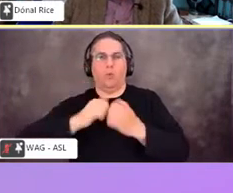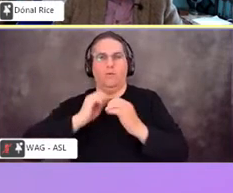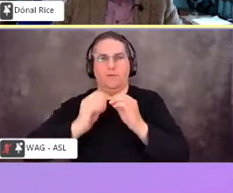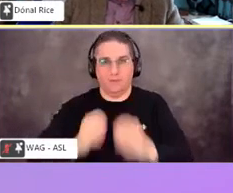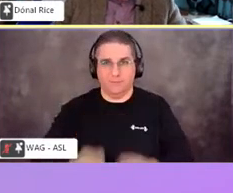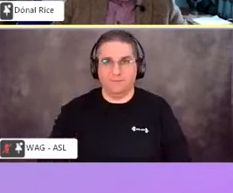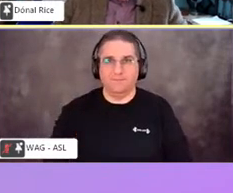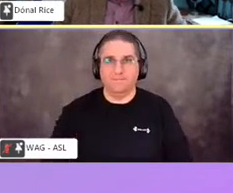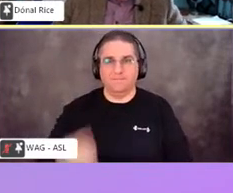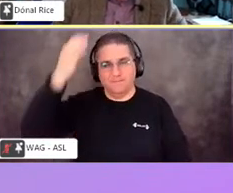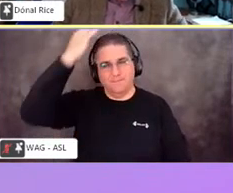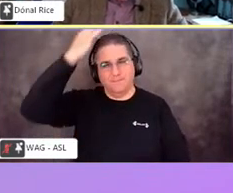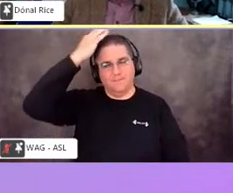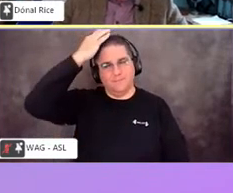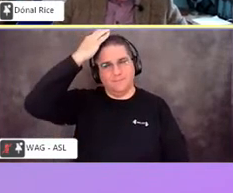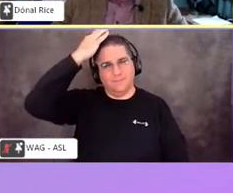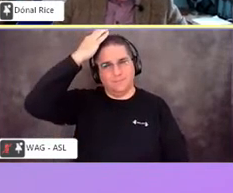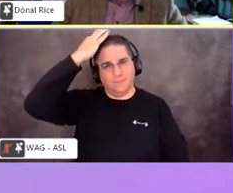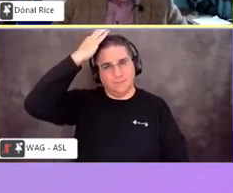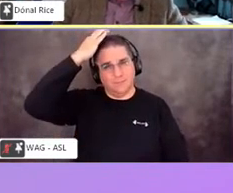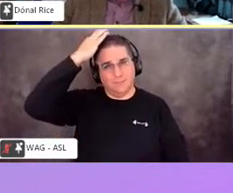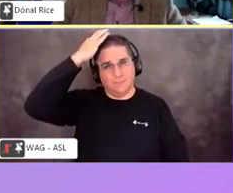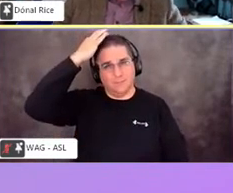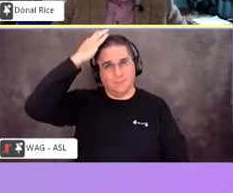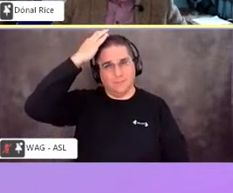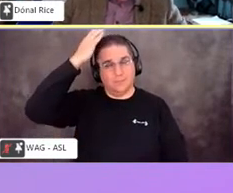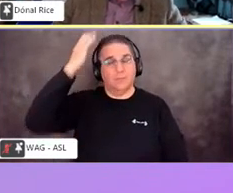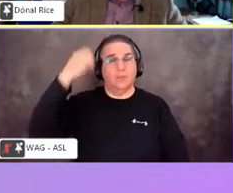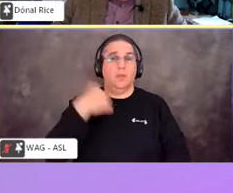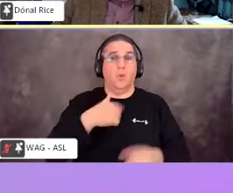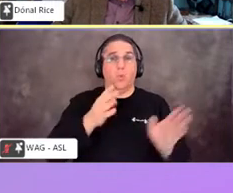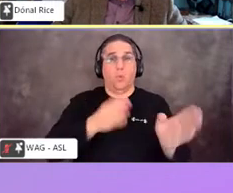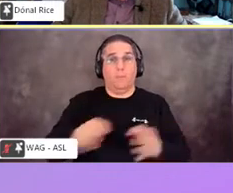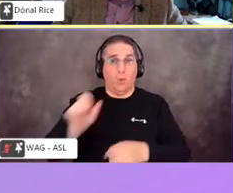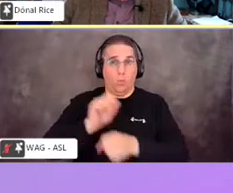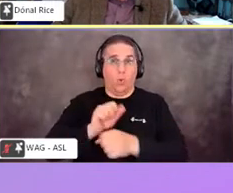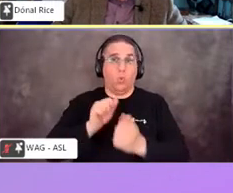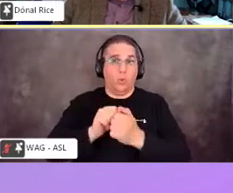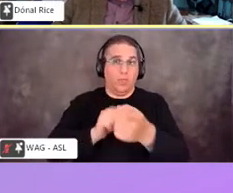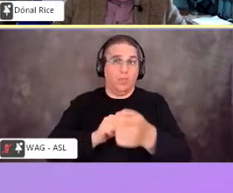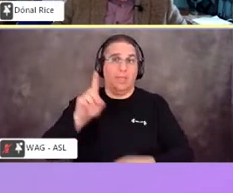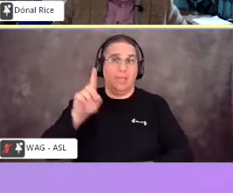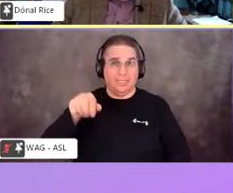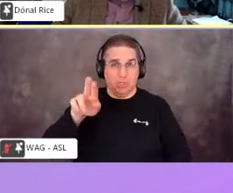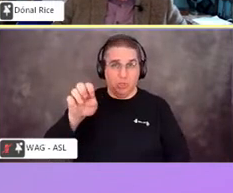are willing come in order for the public body to be